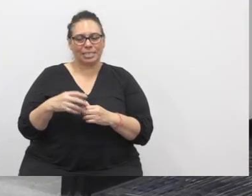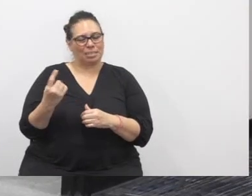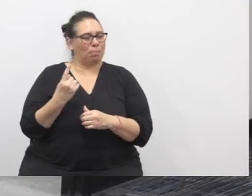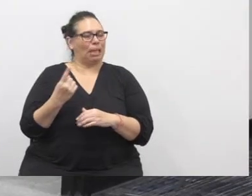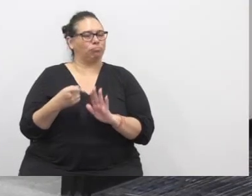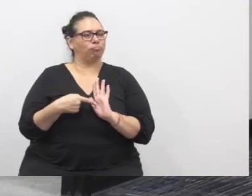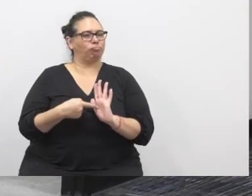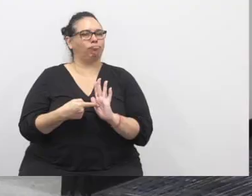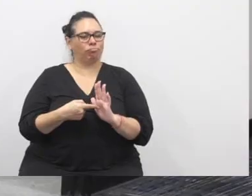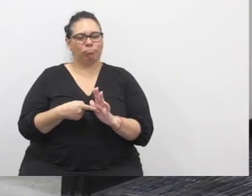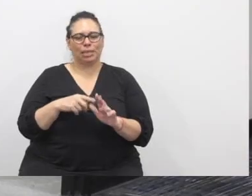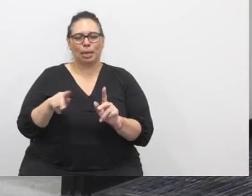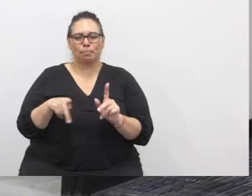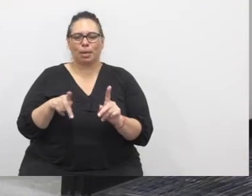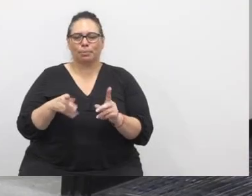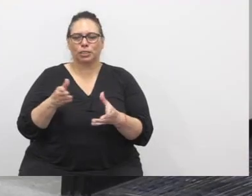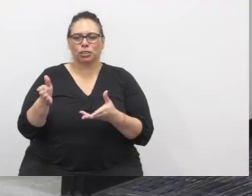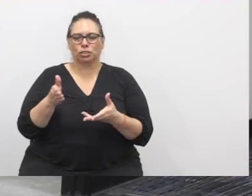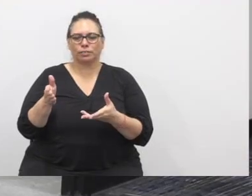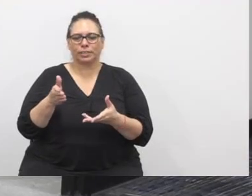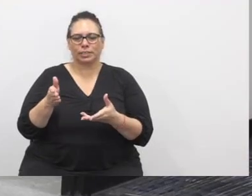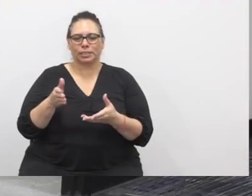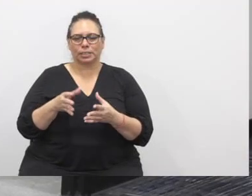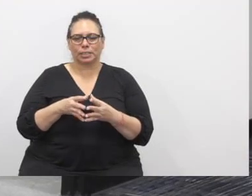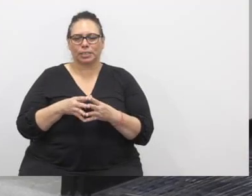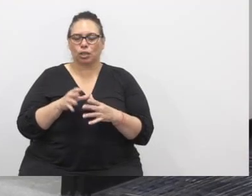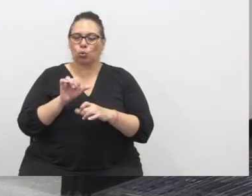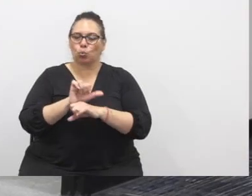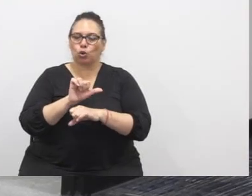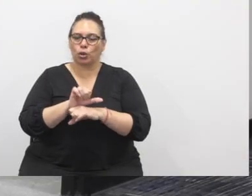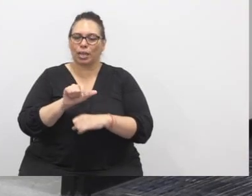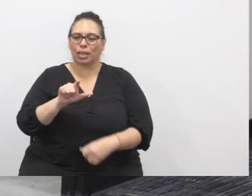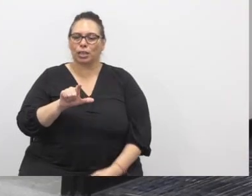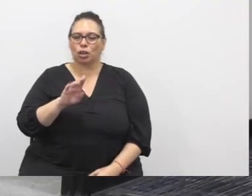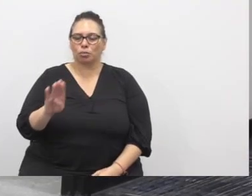in terms of public service was working at the Long Beach Rescue Mission.